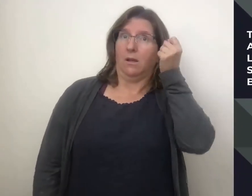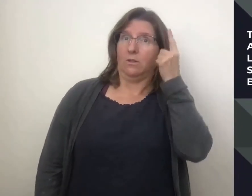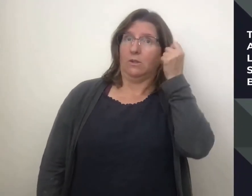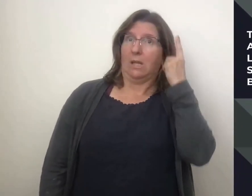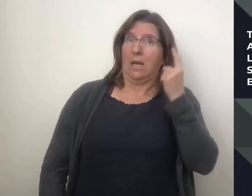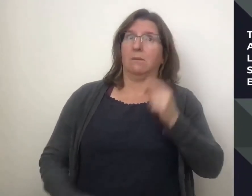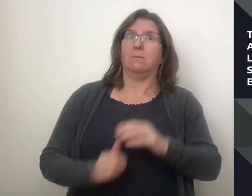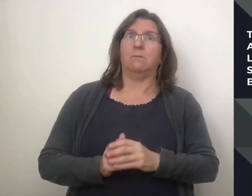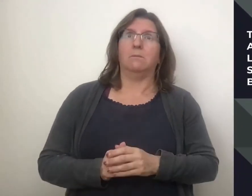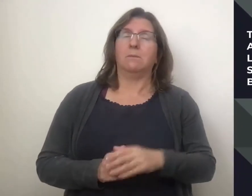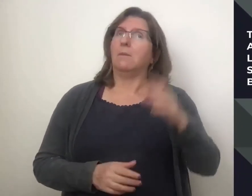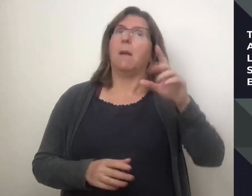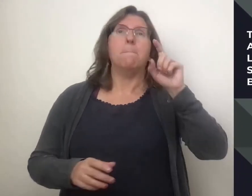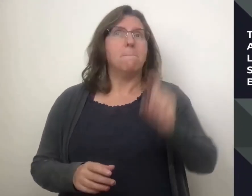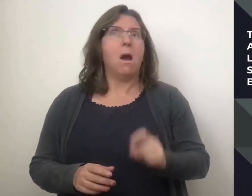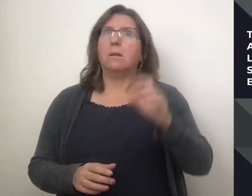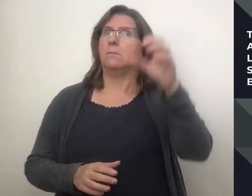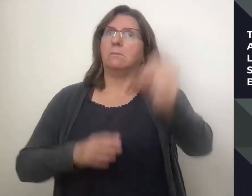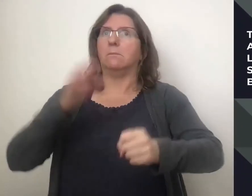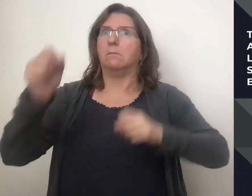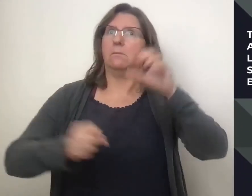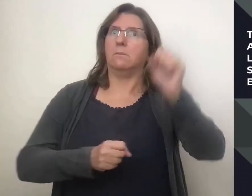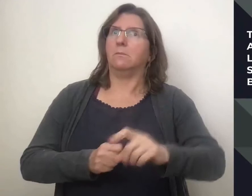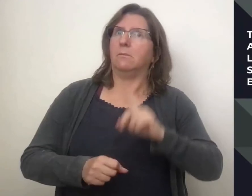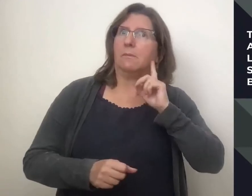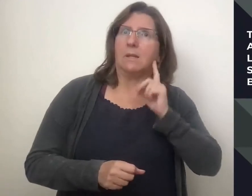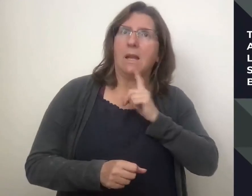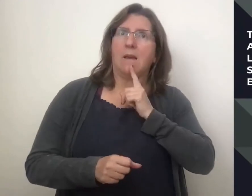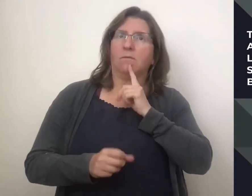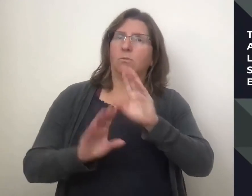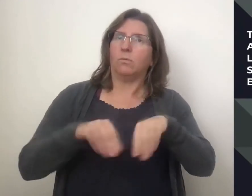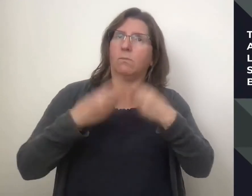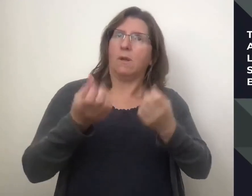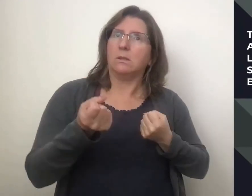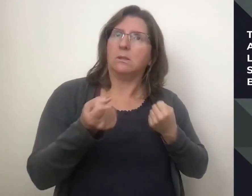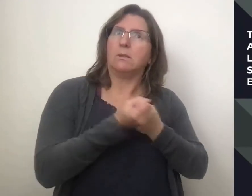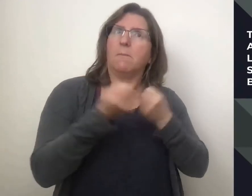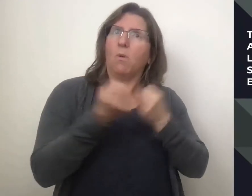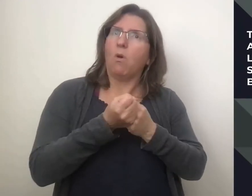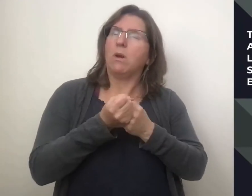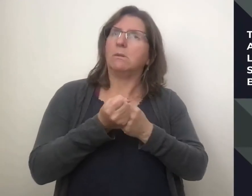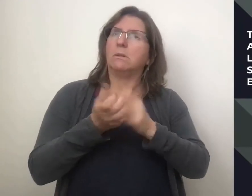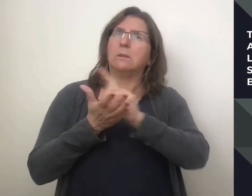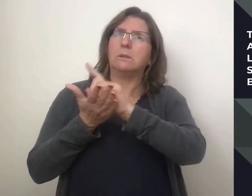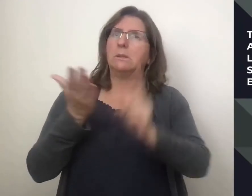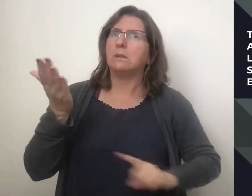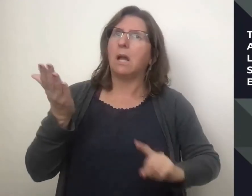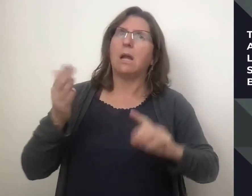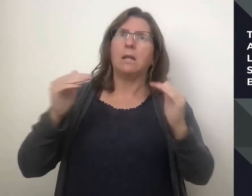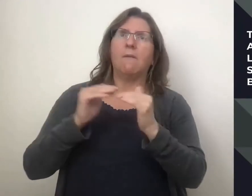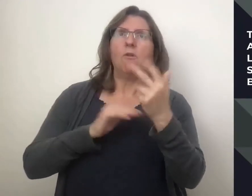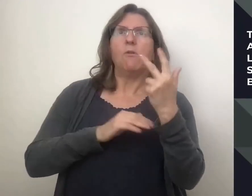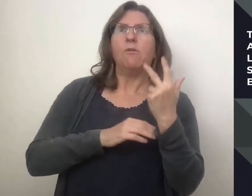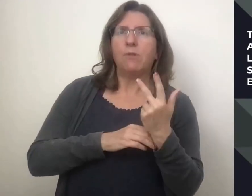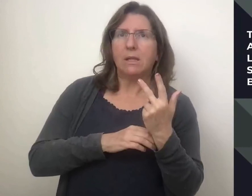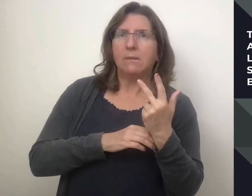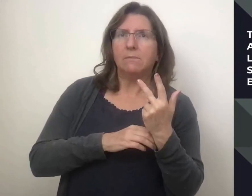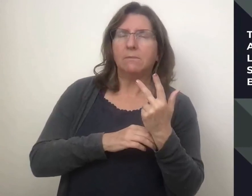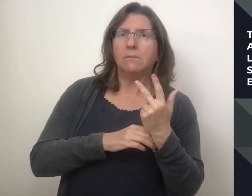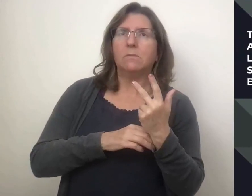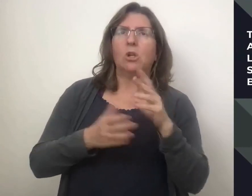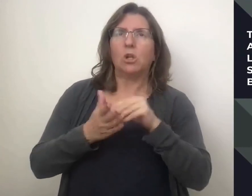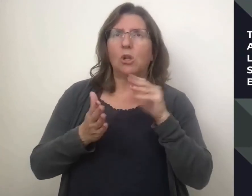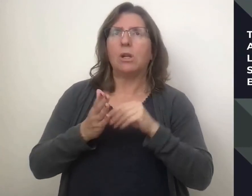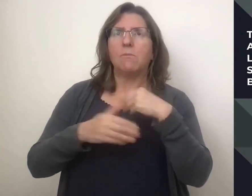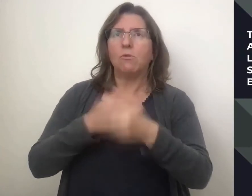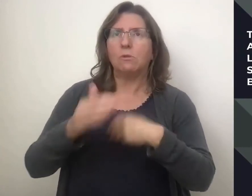Designing level 3 learning materials and resources requires the input and involvement of deaf people.